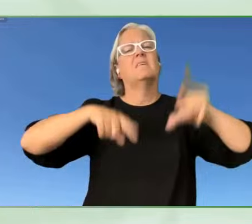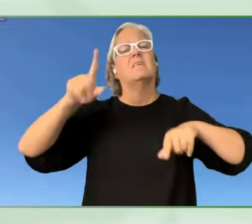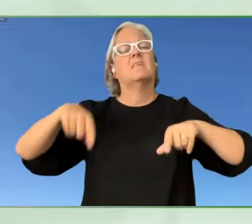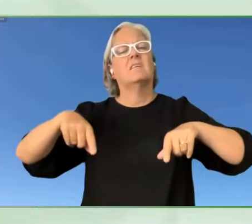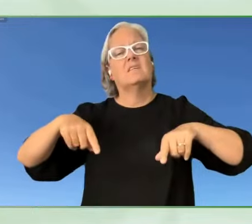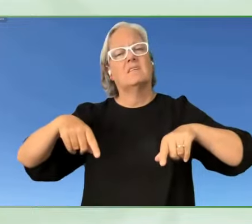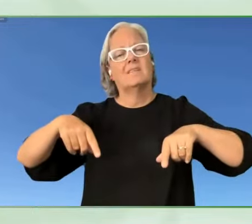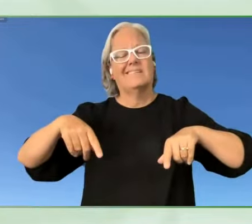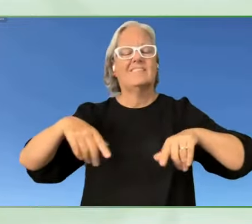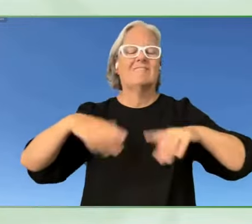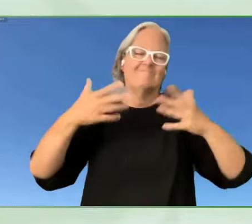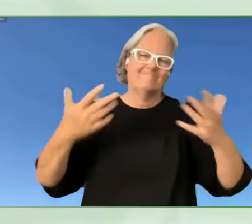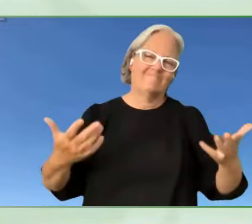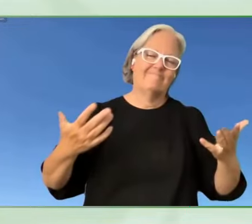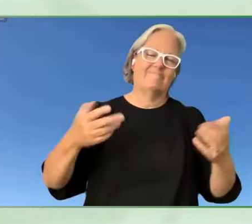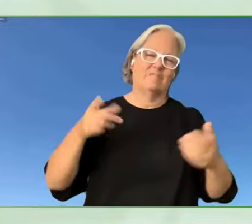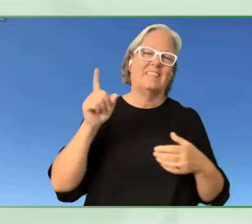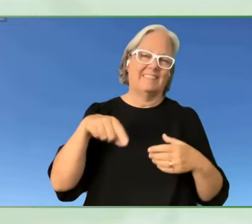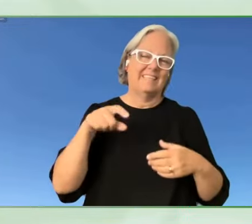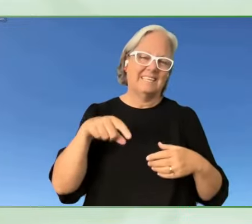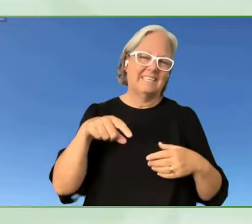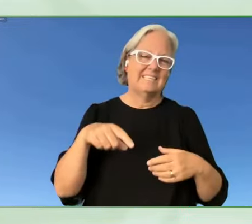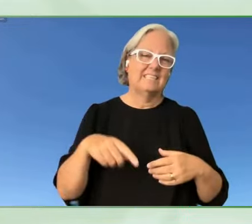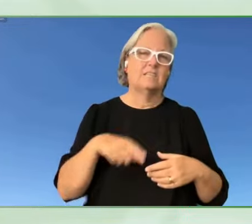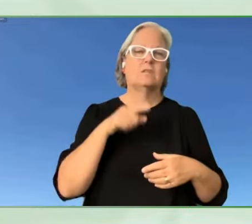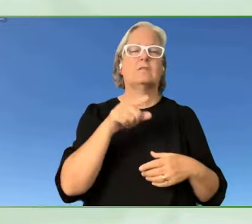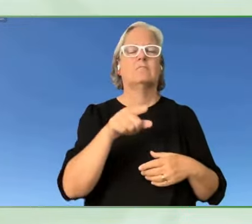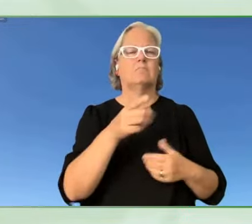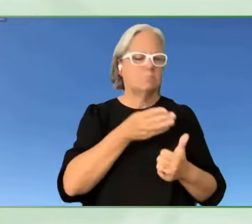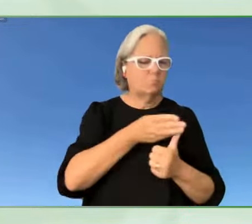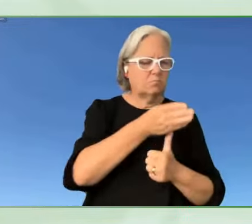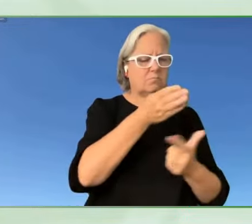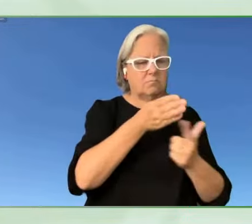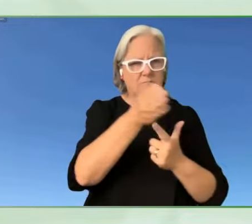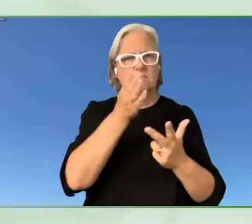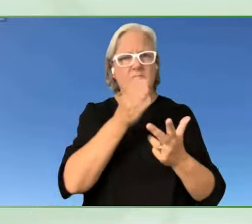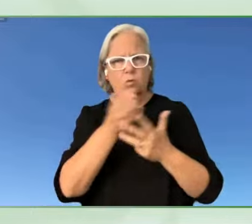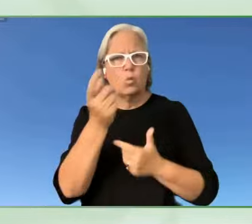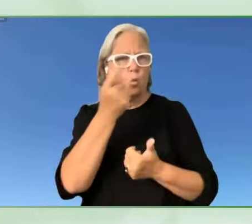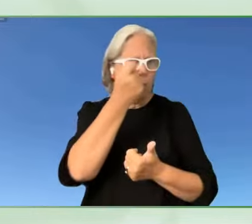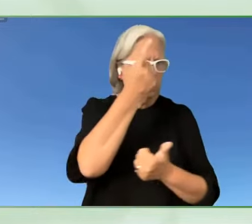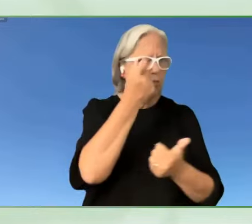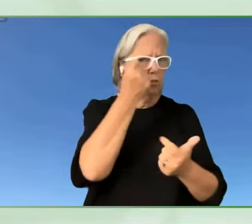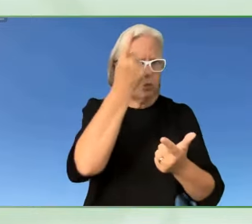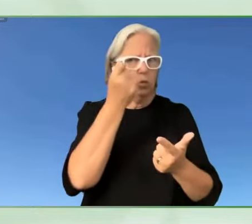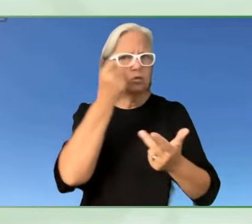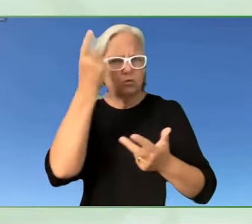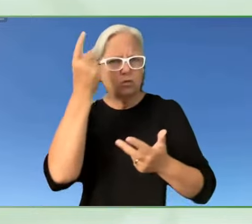Therefore, how do you really bridge that gap? How do you get the best practices across the globe into a forum where you are talking about UDL? Especially in India, UDL, they just started talking about it and building around it. But I'm sure there are countries where they have been doing it for a while, but maybe in silos.